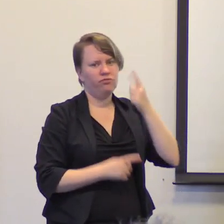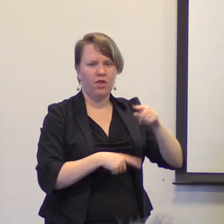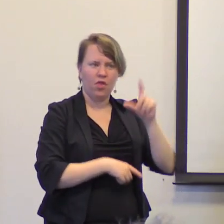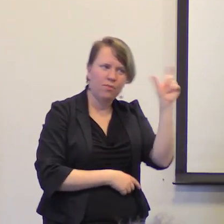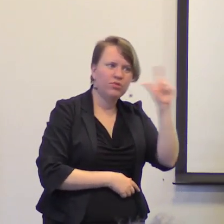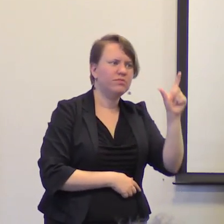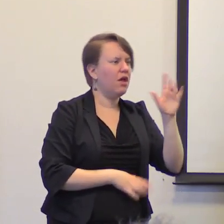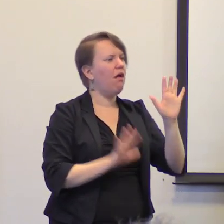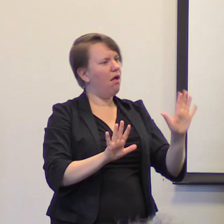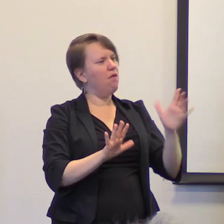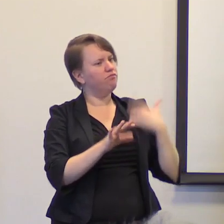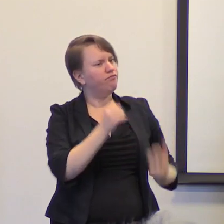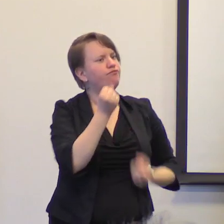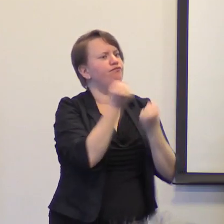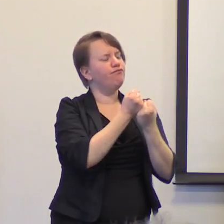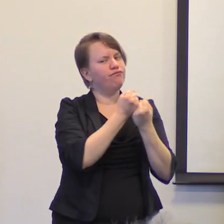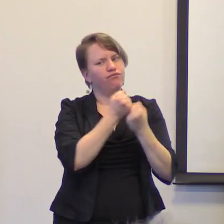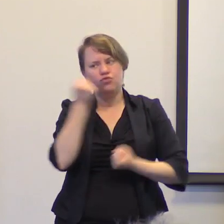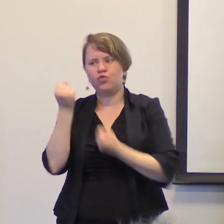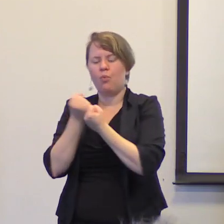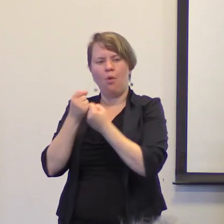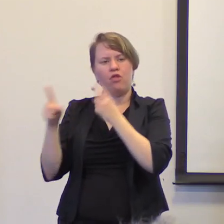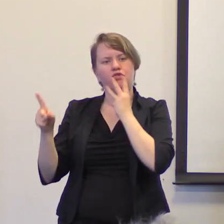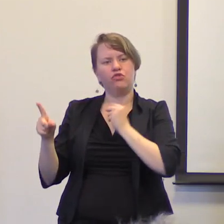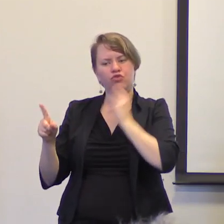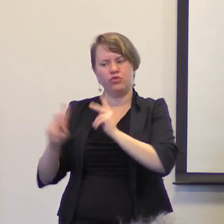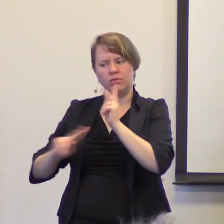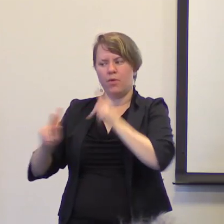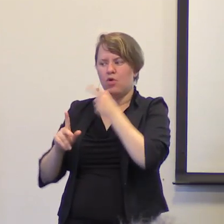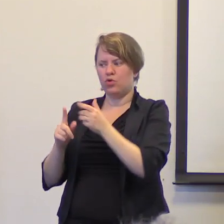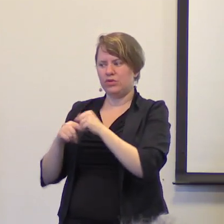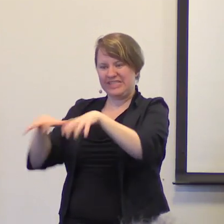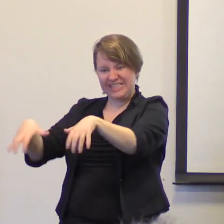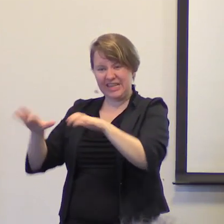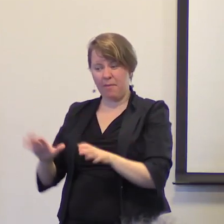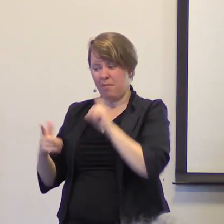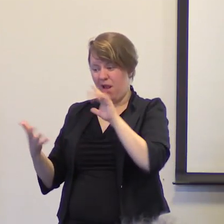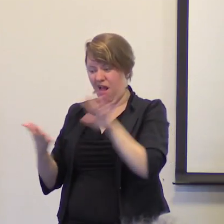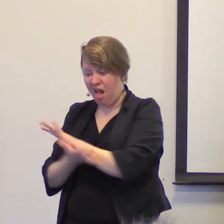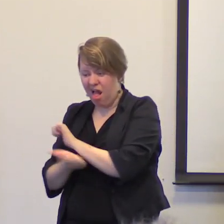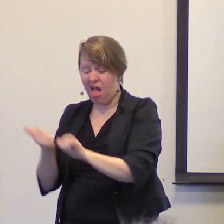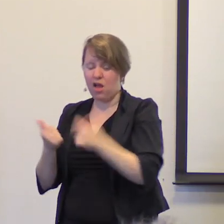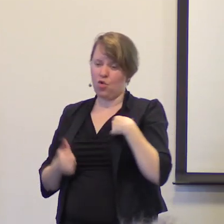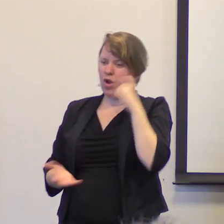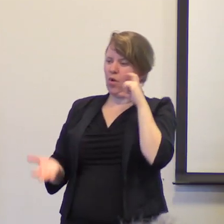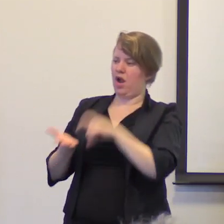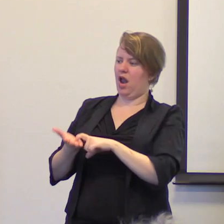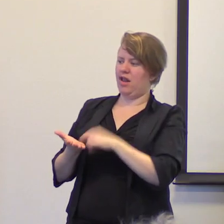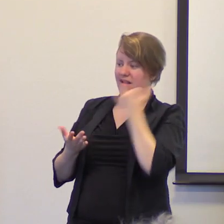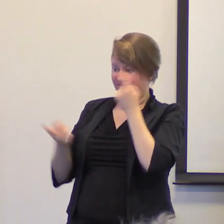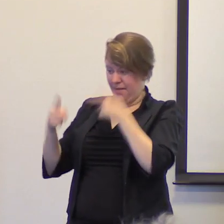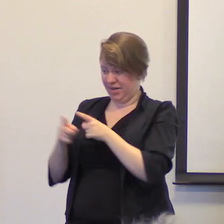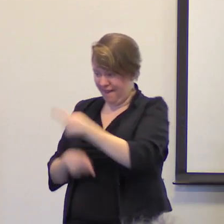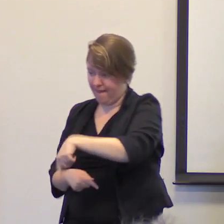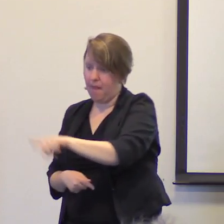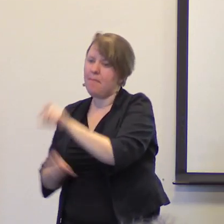with the Jews, whose cemetery is being vandalized, because we recognize if it's happening to them, it can happen to us.